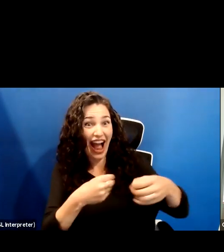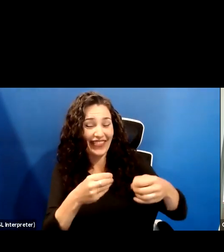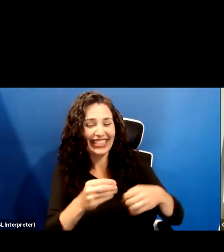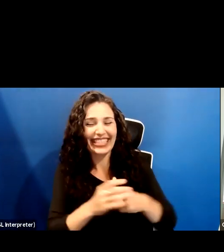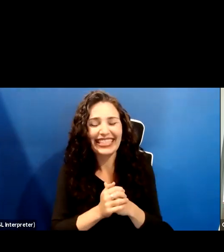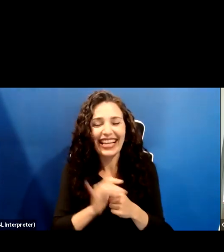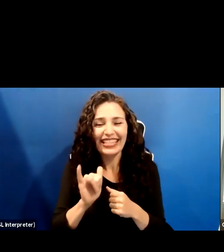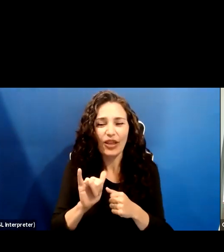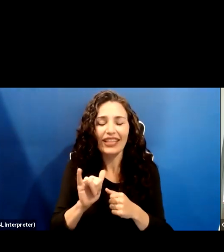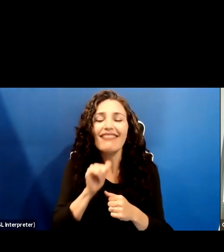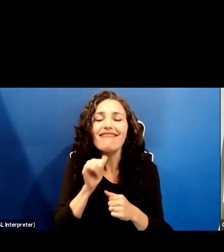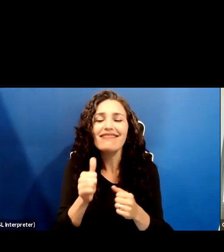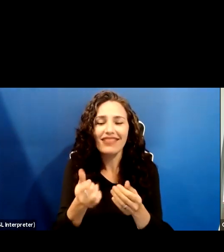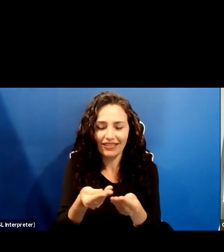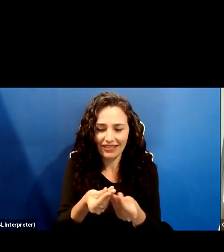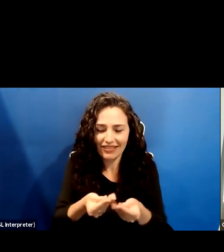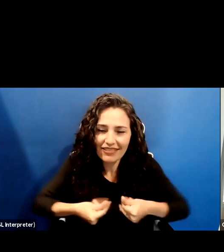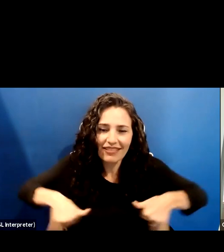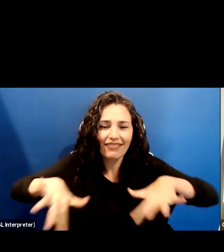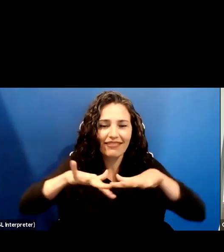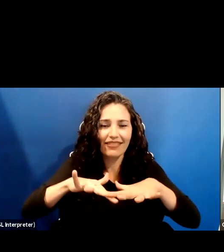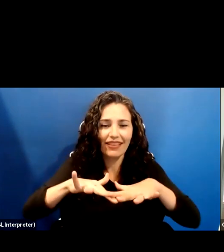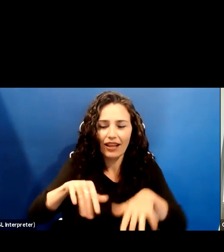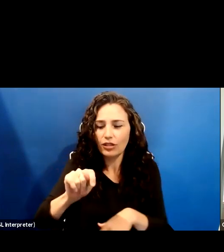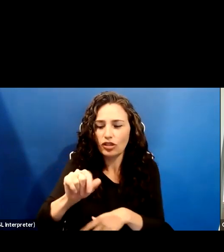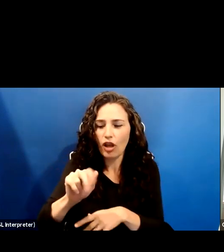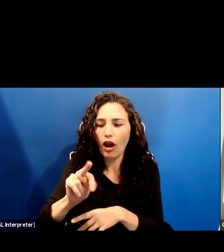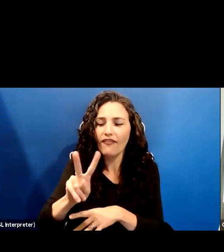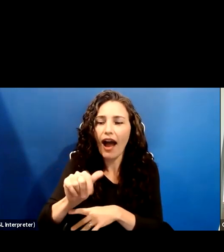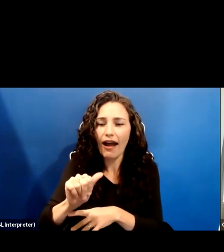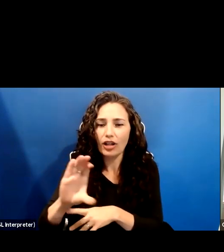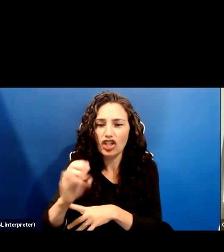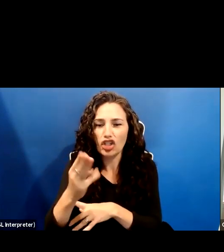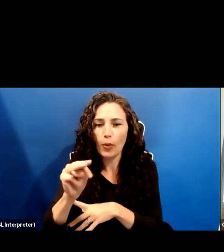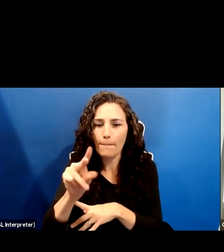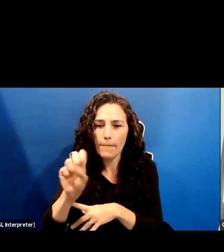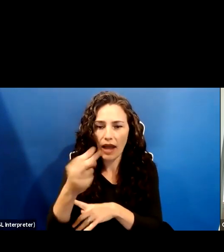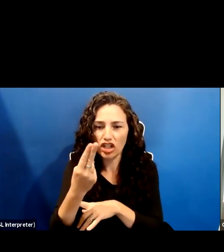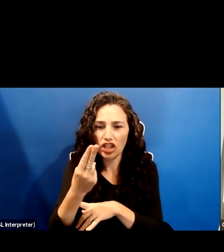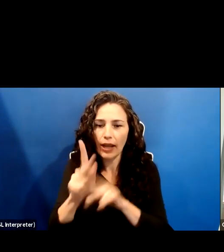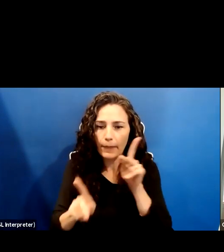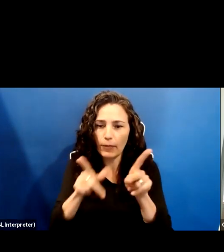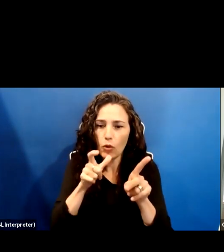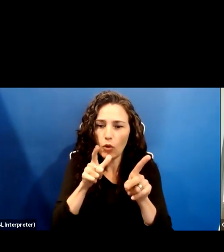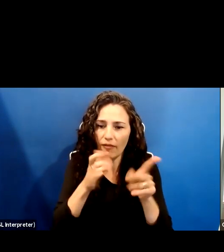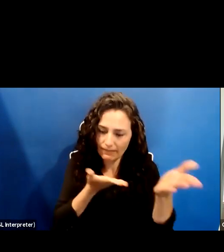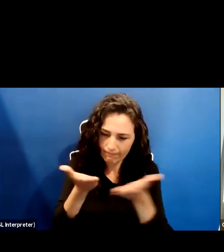which is on the unceded land of the Tongva and Chumash people who have been stewards of this land for generations.